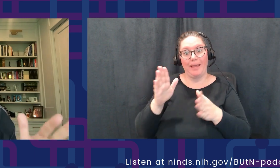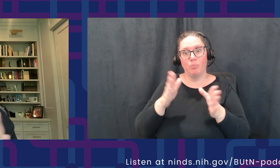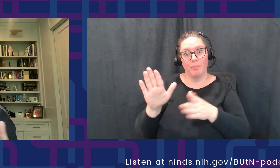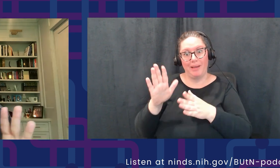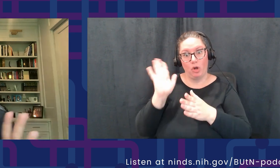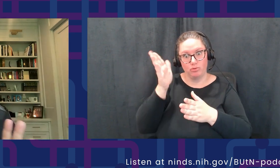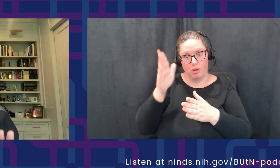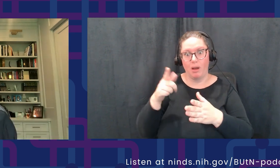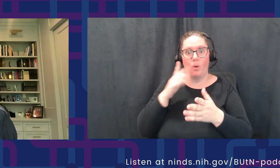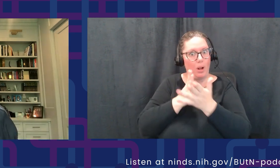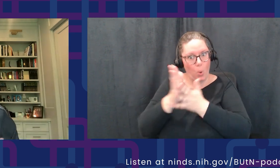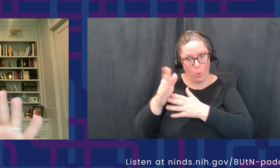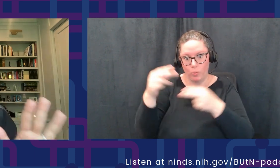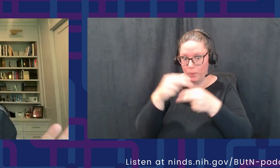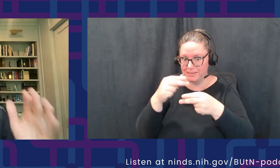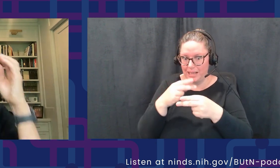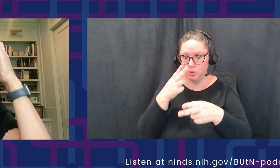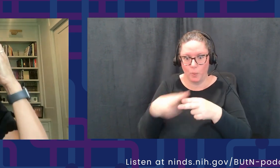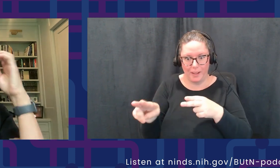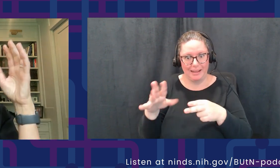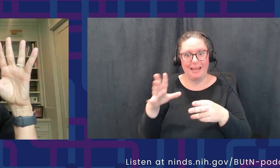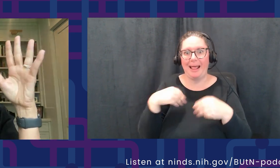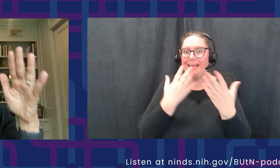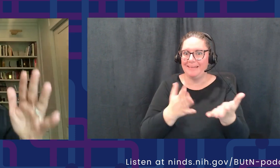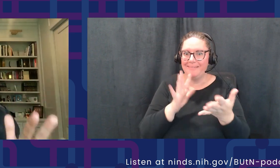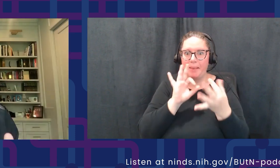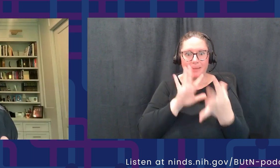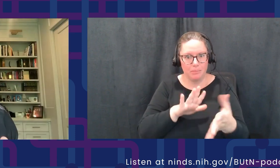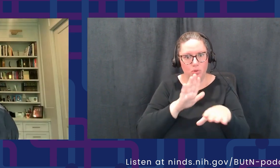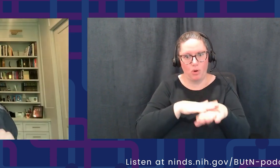we go through the slide quickly and I give them input on the slide.